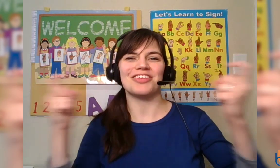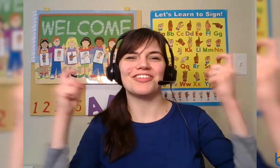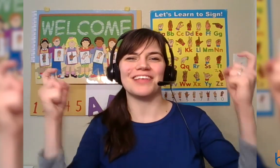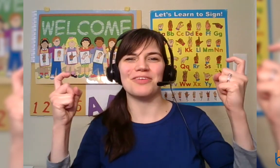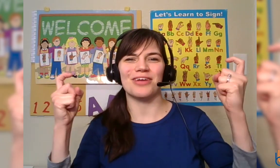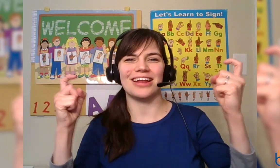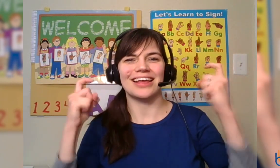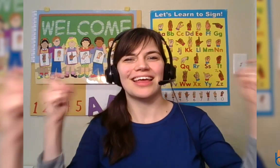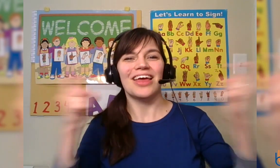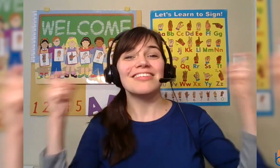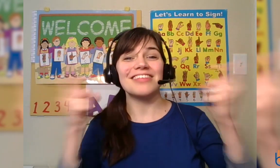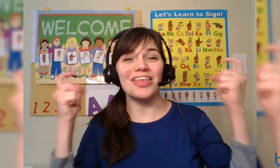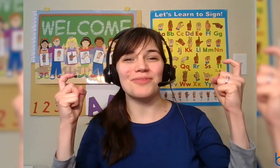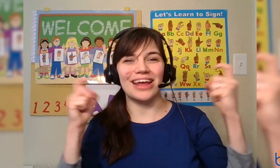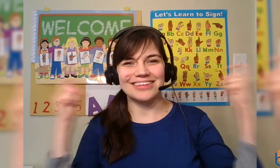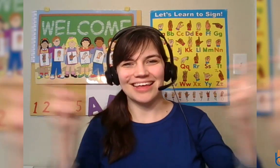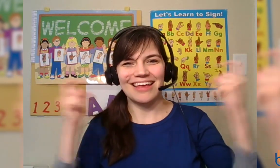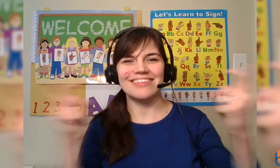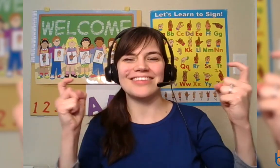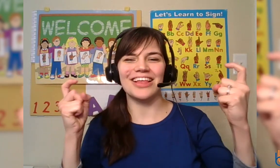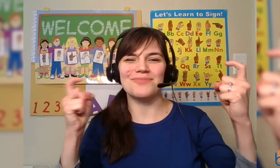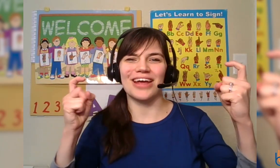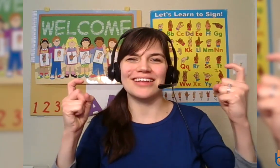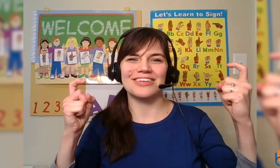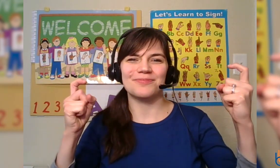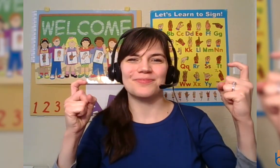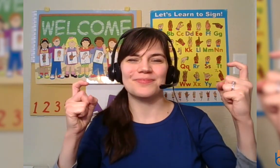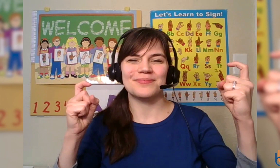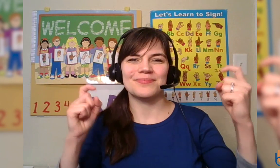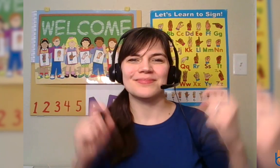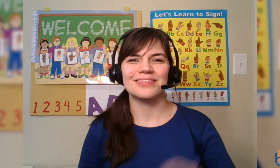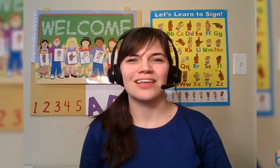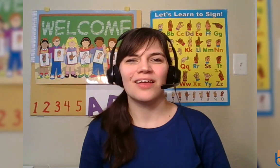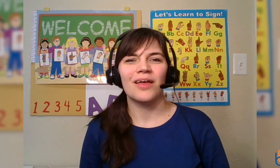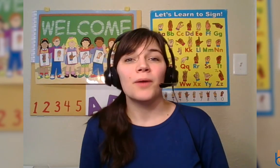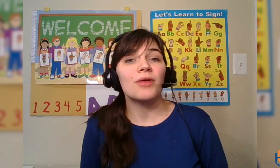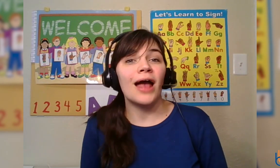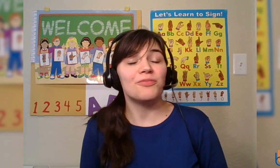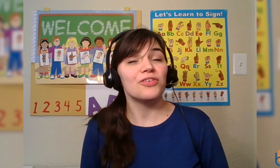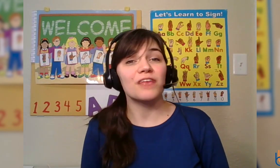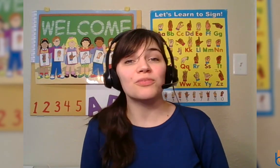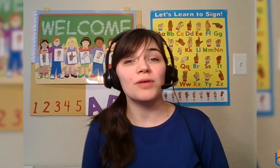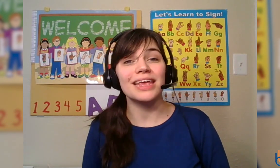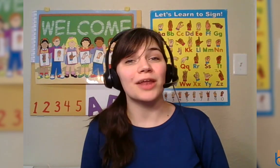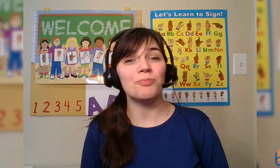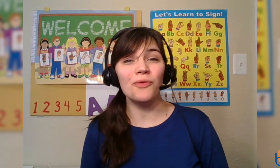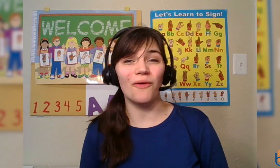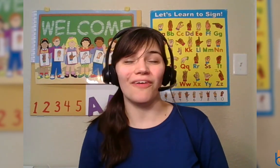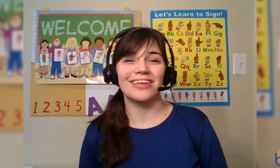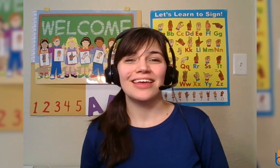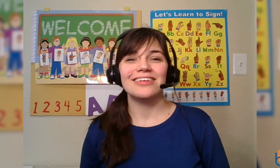you're celebrating: celebrate. Celebrate. Perhaps you like swimming in a pool. To